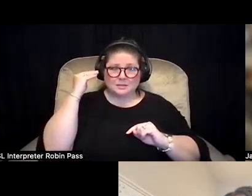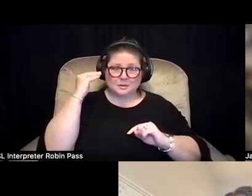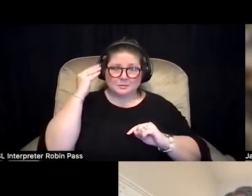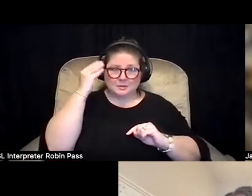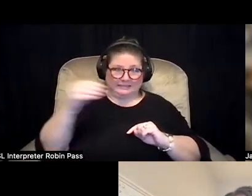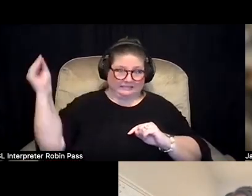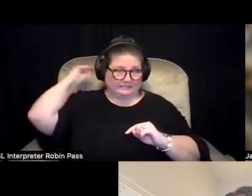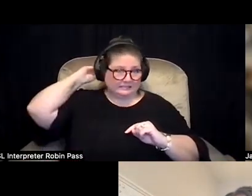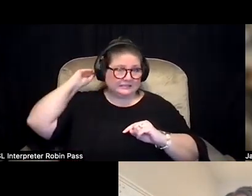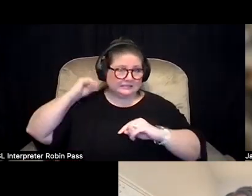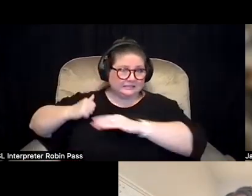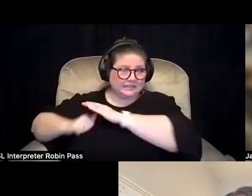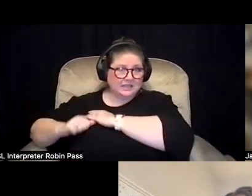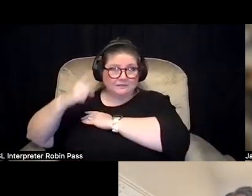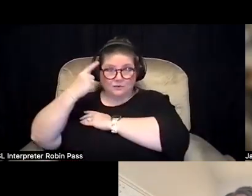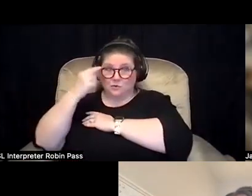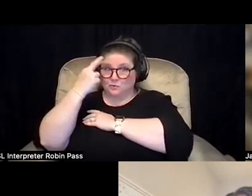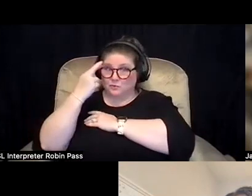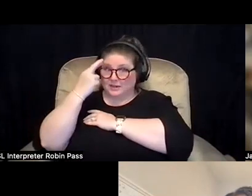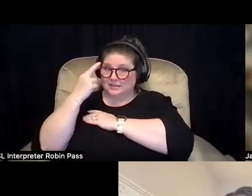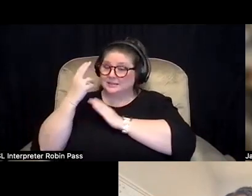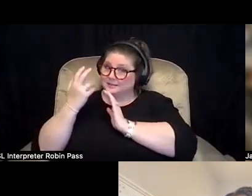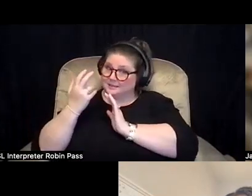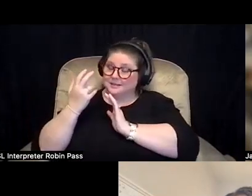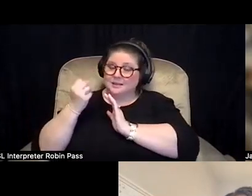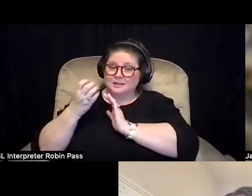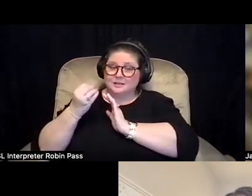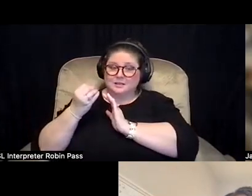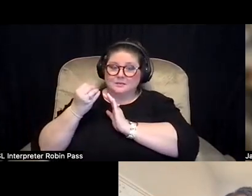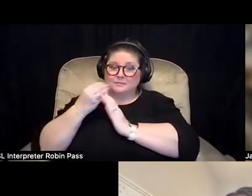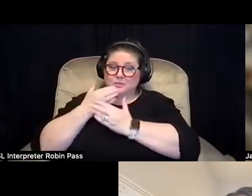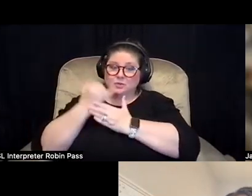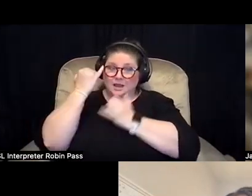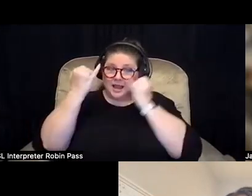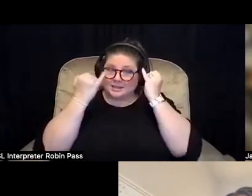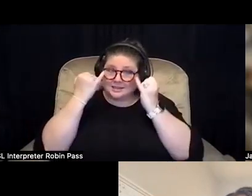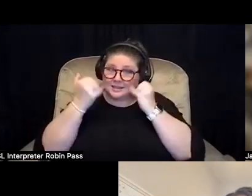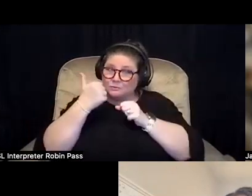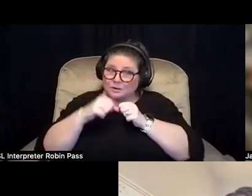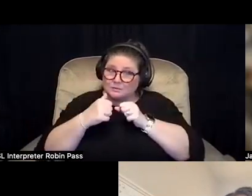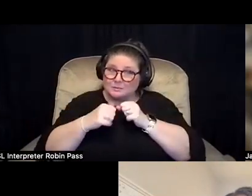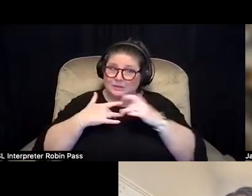so it's it's an idea good idea to be mindful of that and that's okay if they don't want to